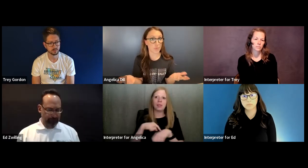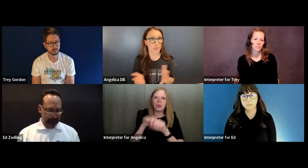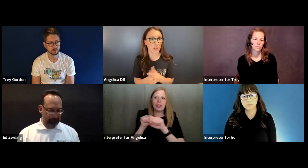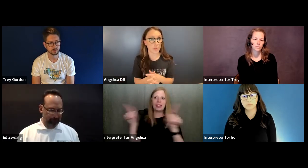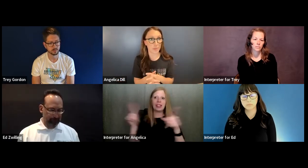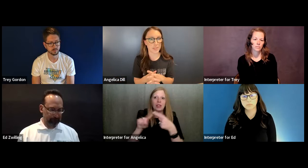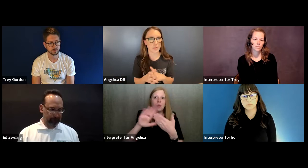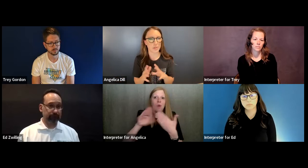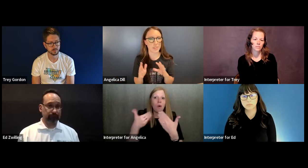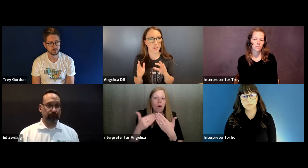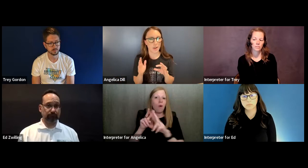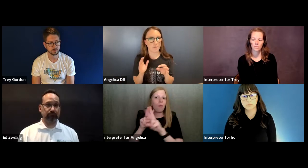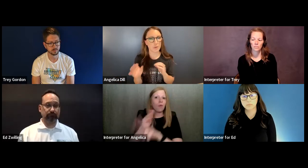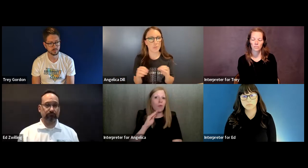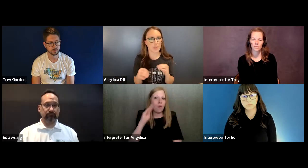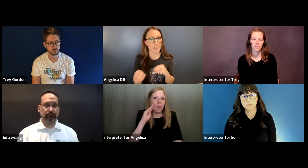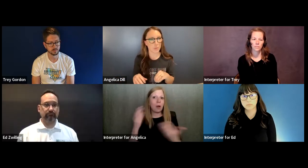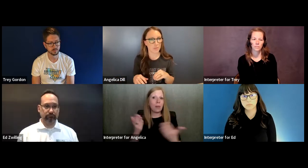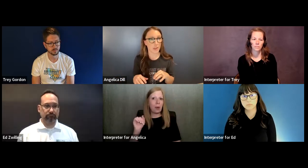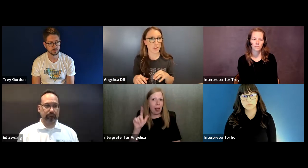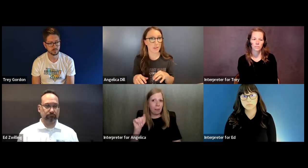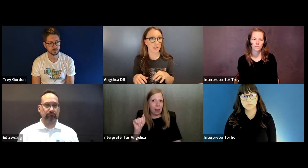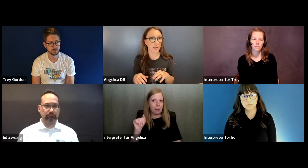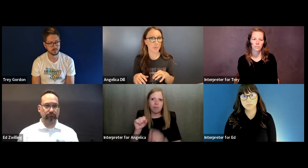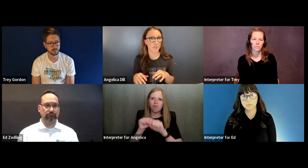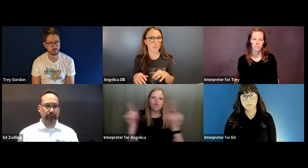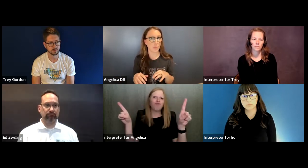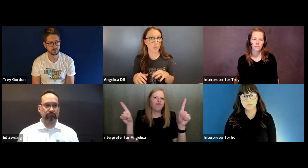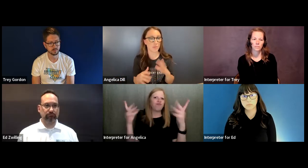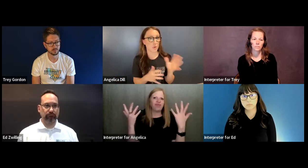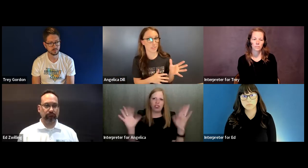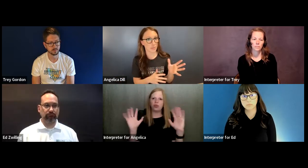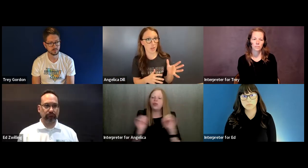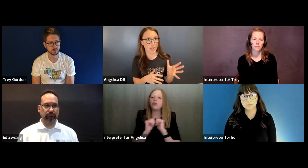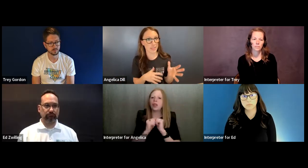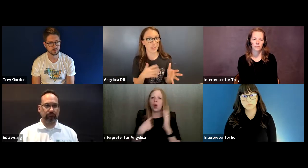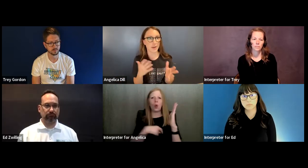in alabama so there's a few different things that we've done when we've noticed some trends